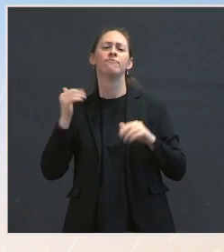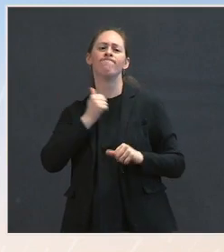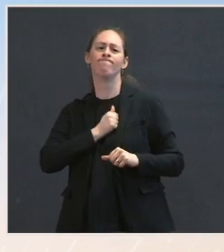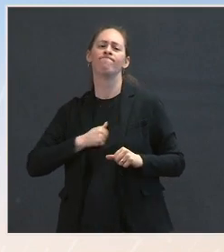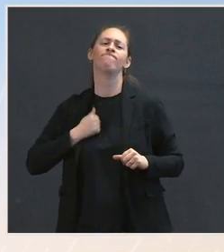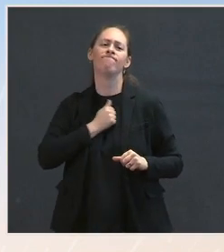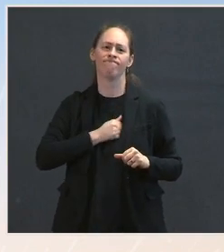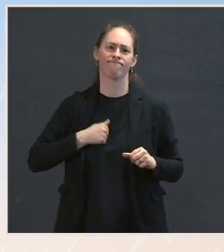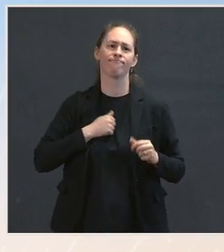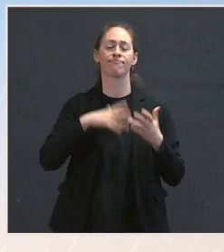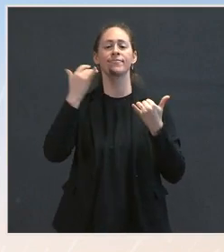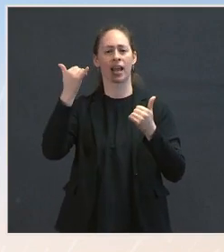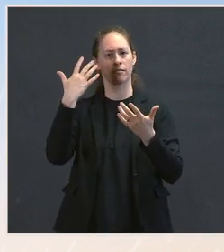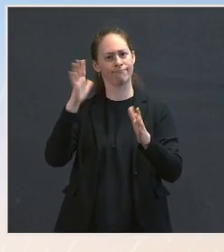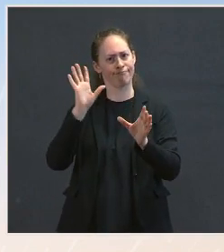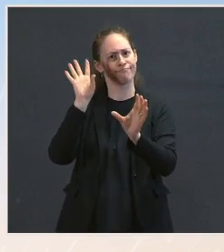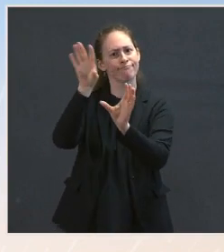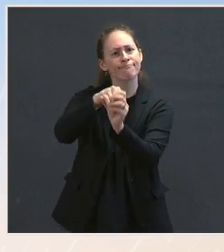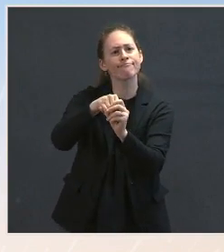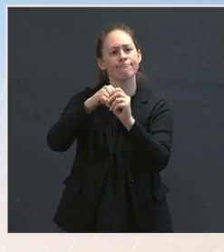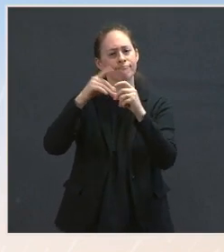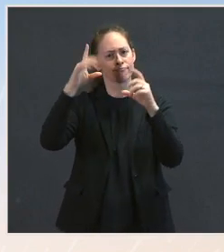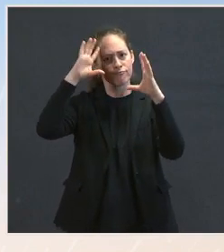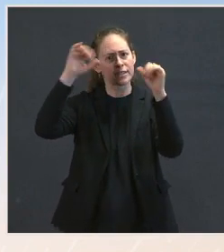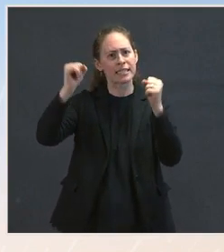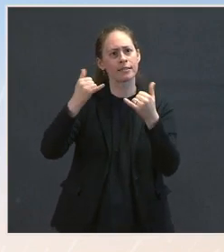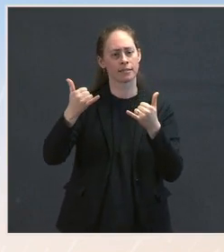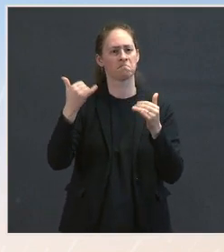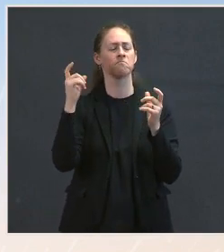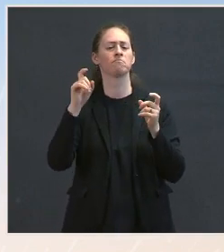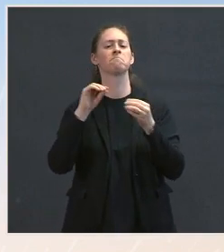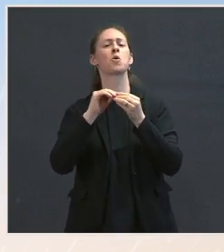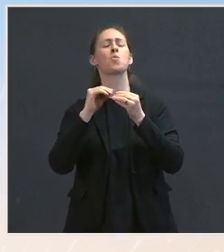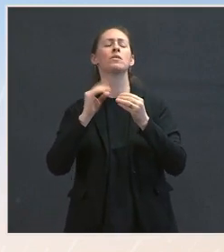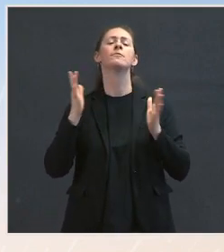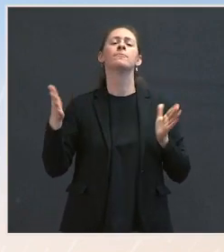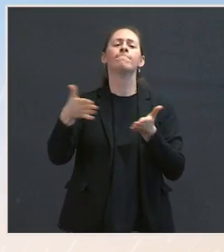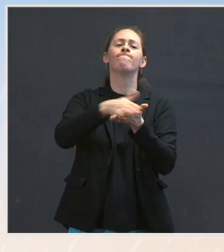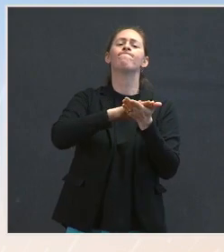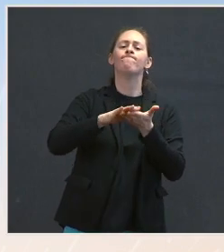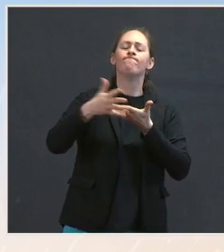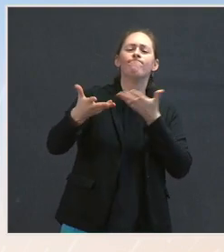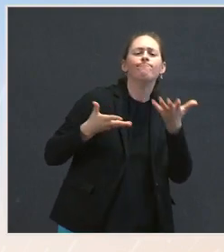there's an expectation of a high bar of civility and engagement, whether that's on social media or in person.